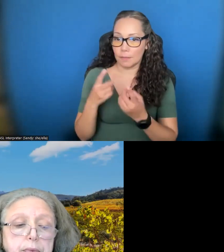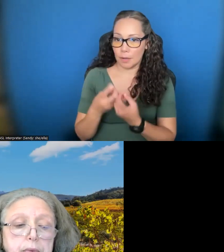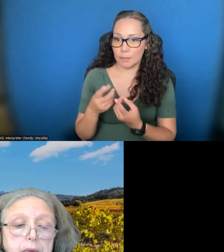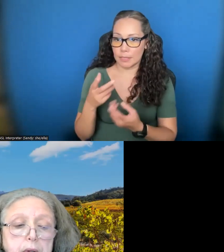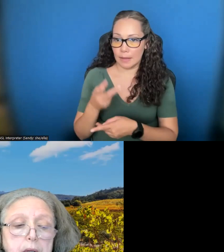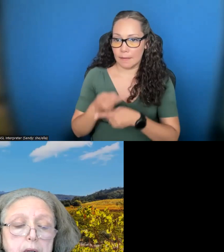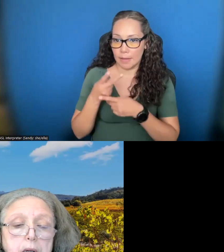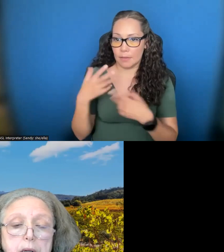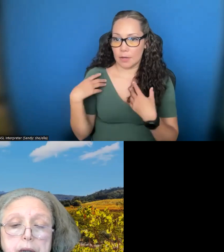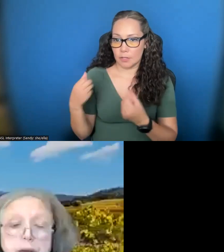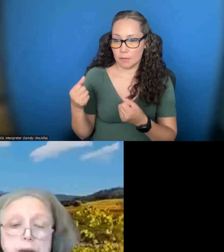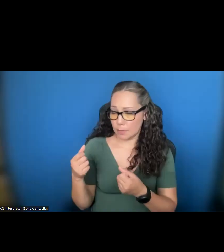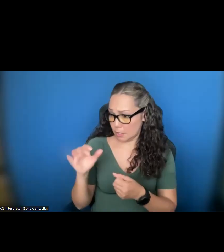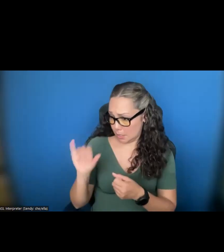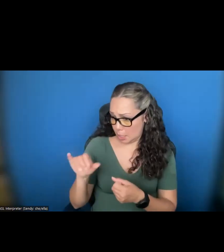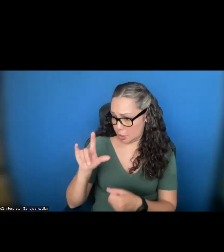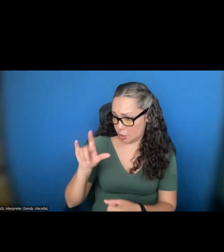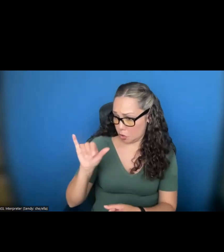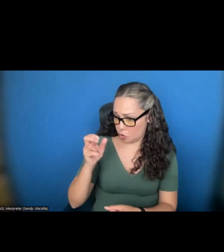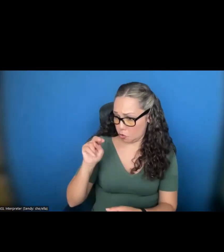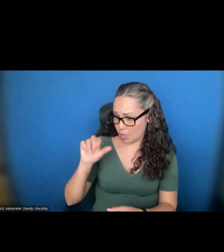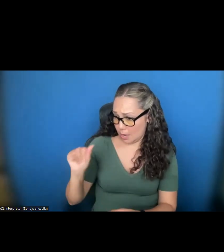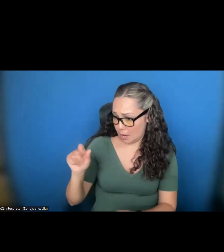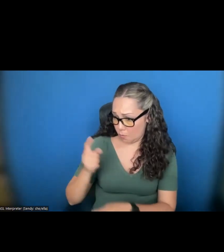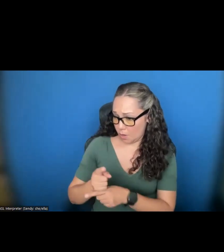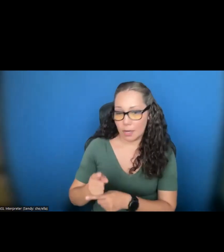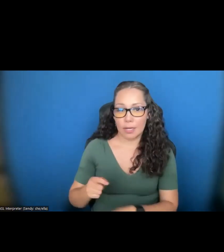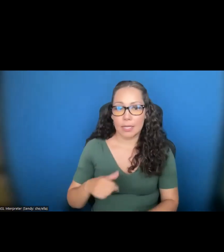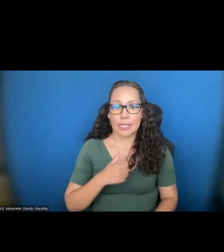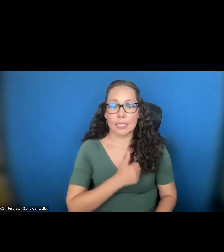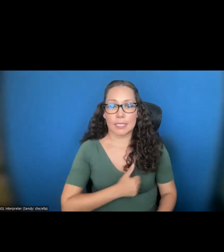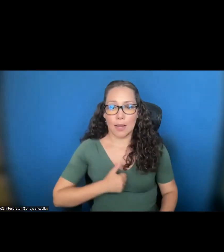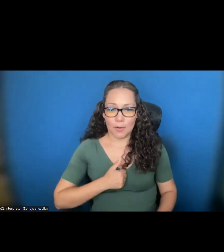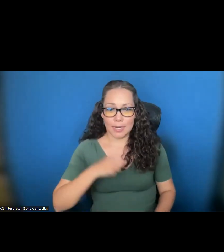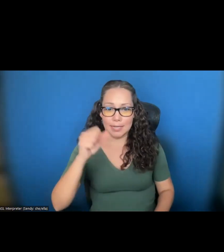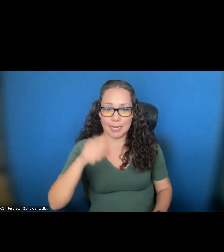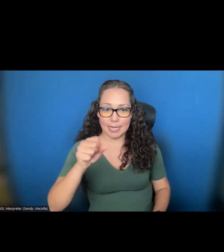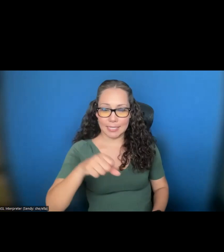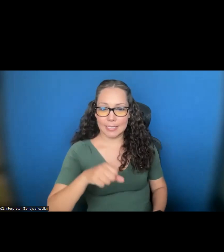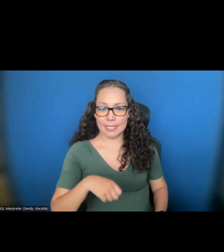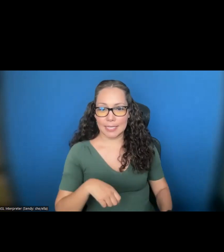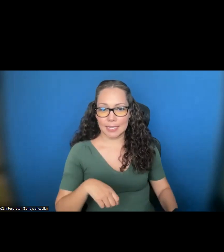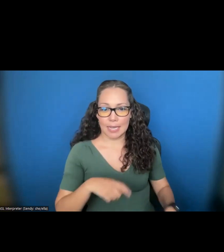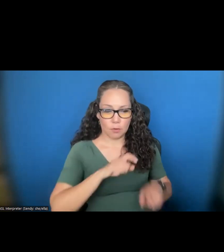Juliana is that you yes sorry about that I was actually calling in but unable to mute myself